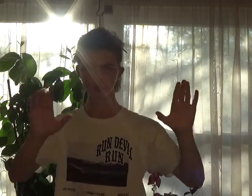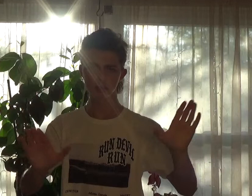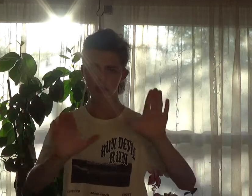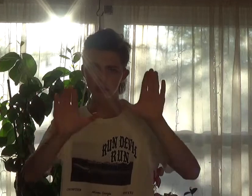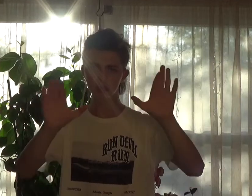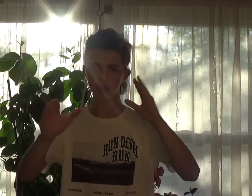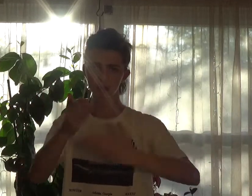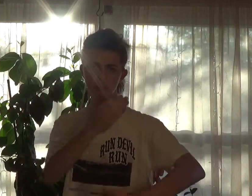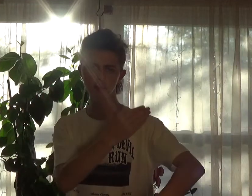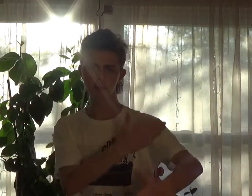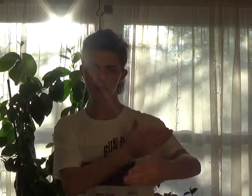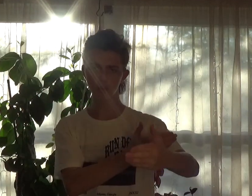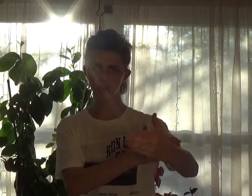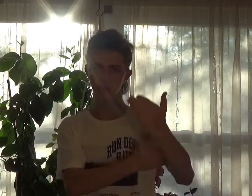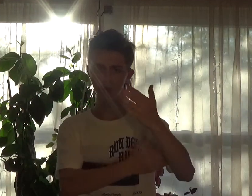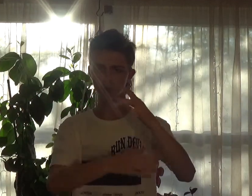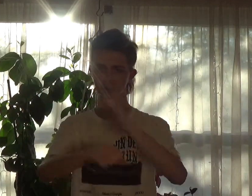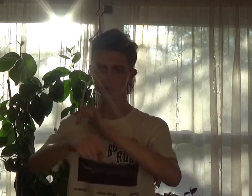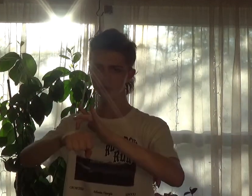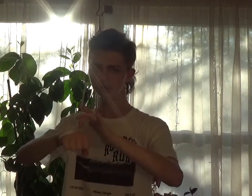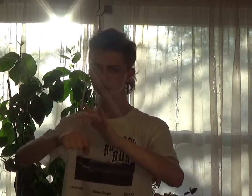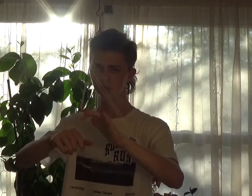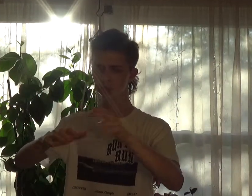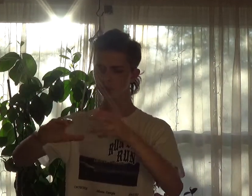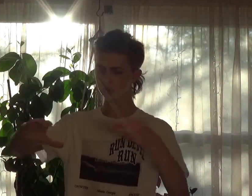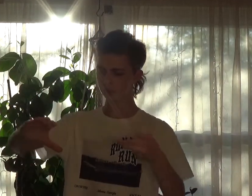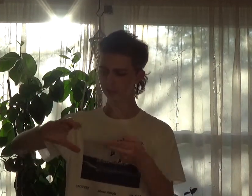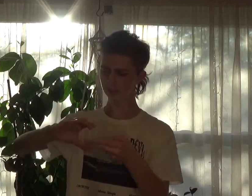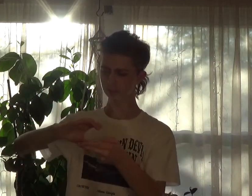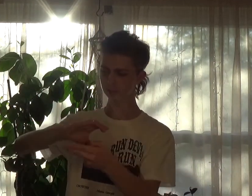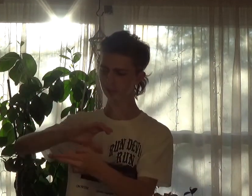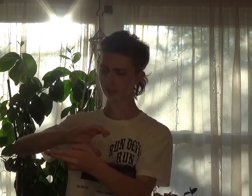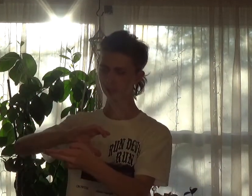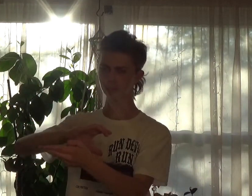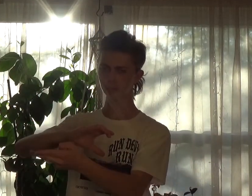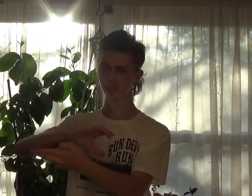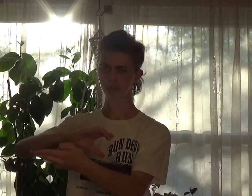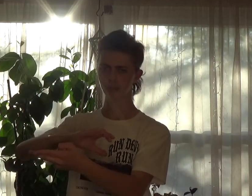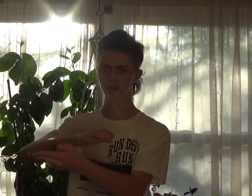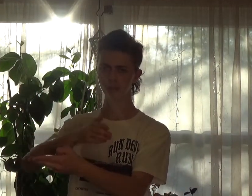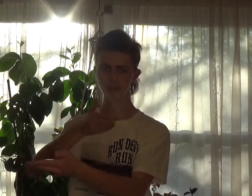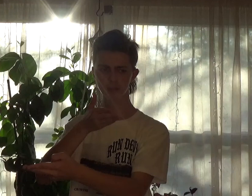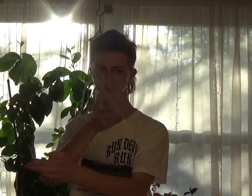Sunday morning, nothing in that grave